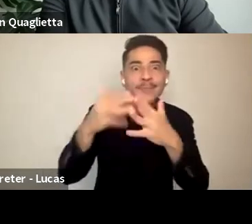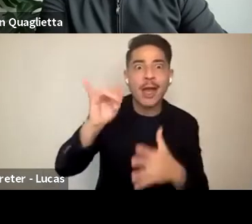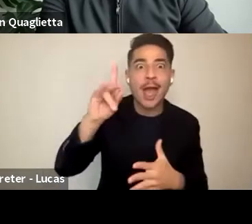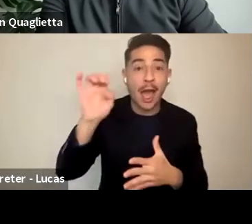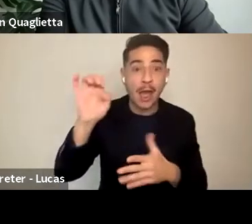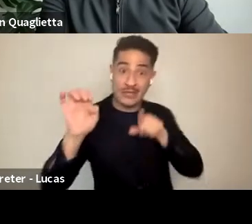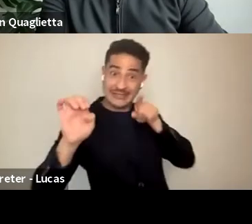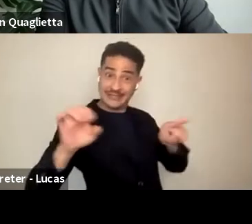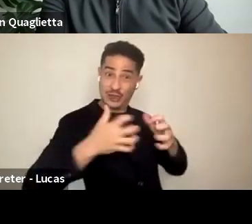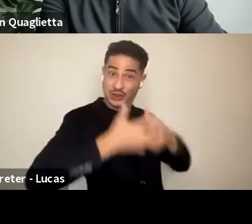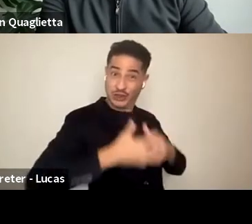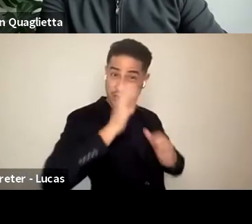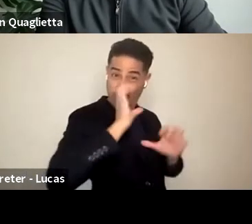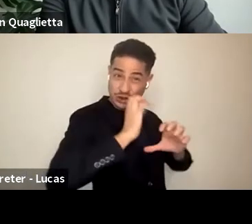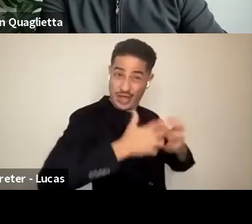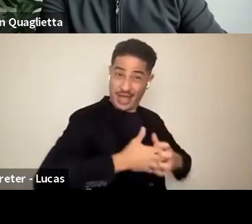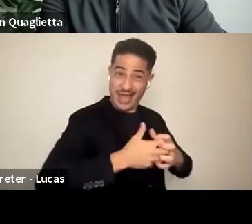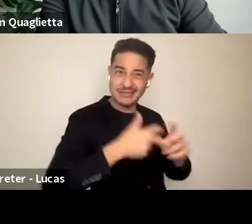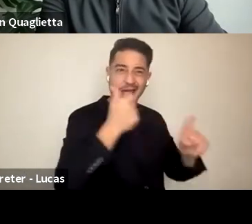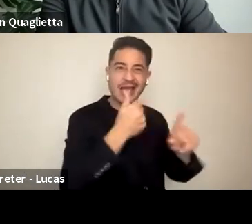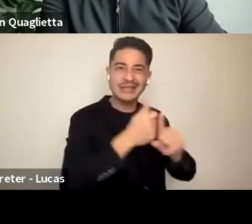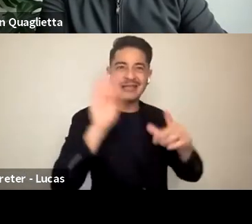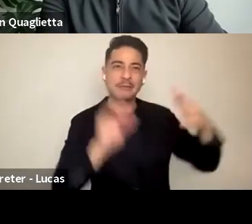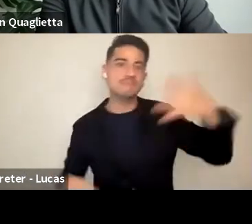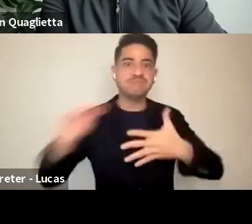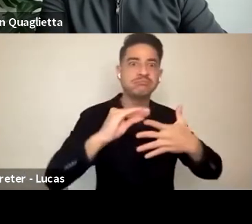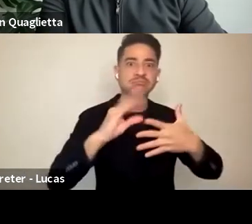are the judges going to be what happens now that ex host